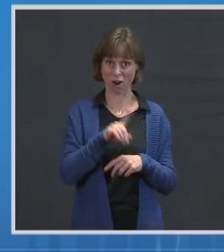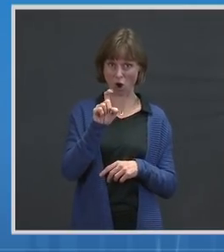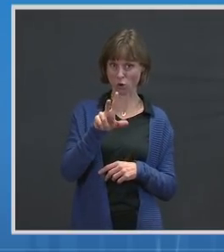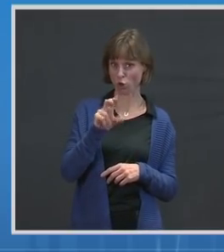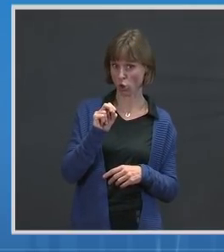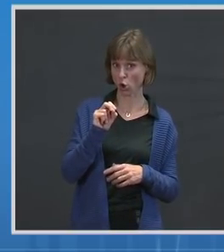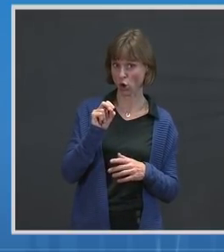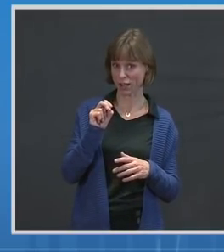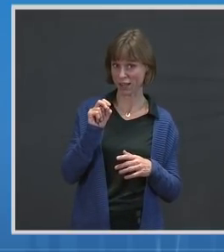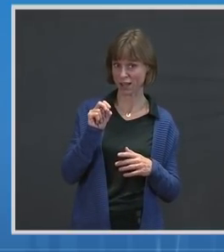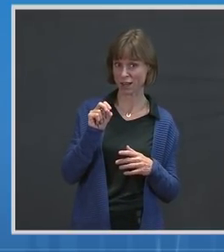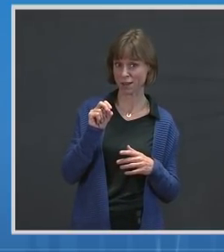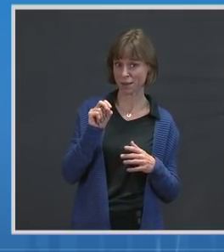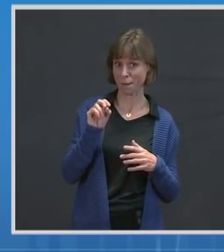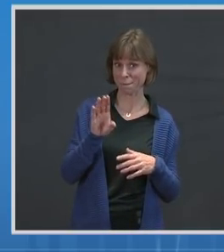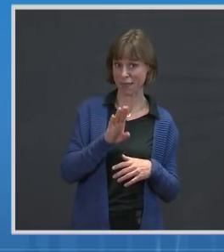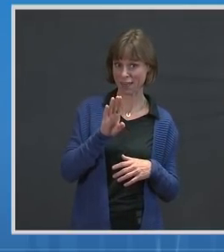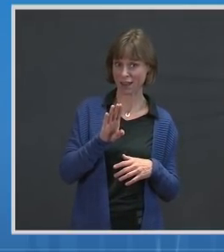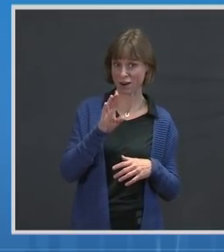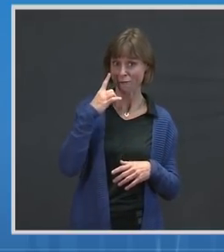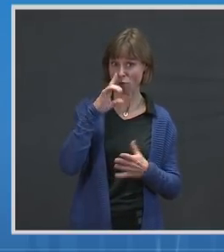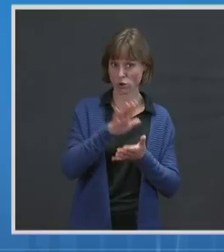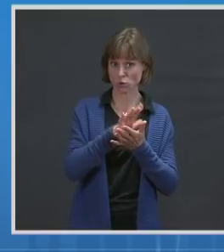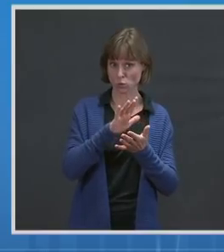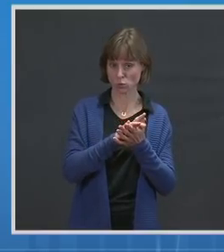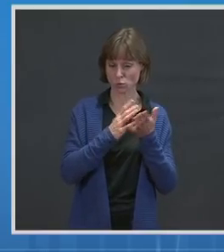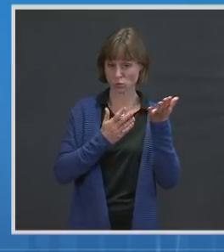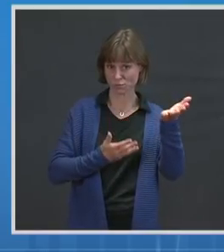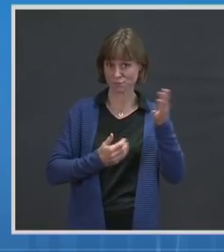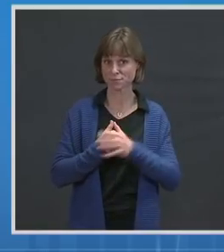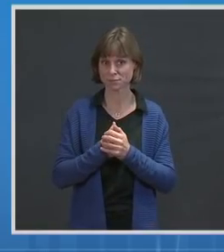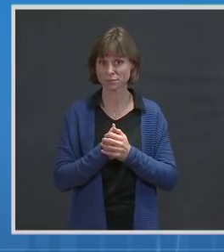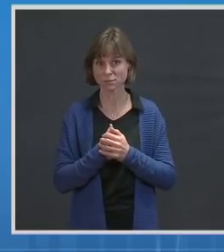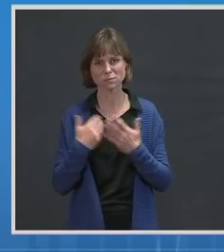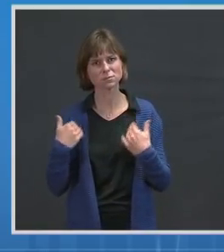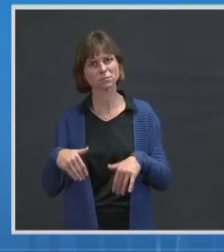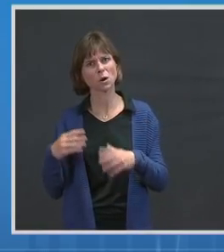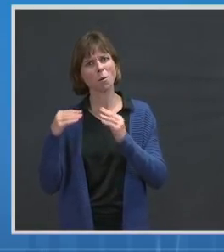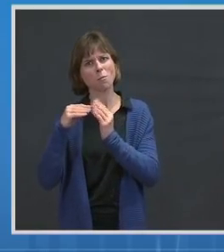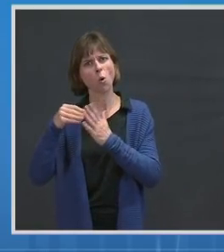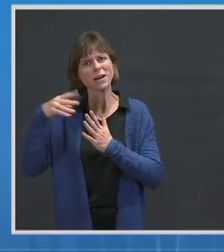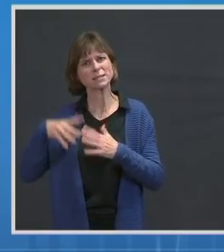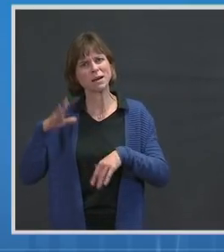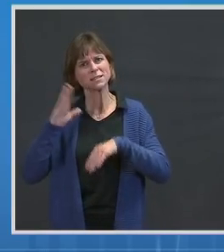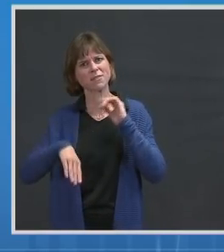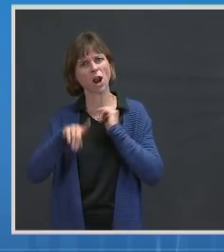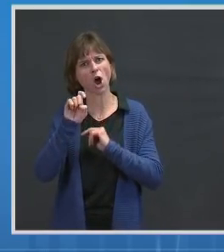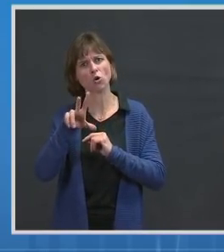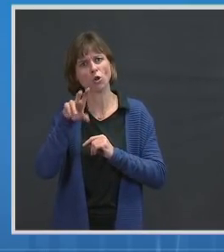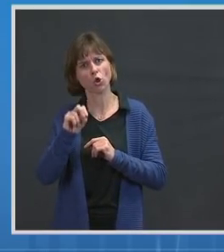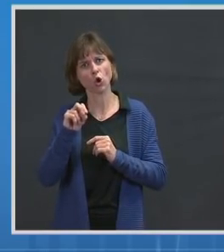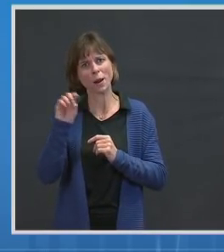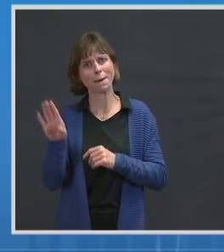It's so much more expensive than the $130 billion to not have our kids in school in any setting